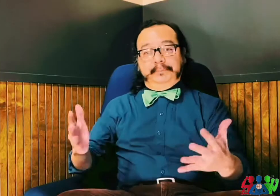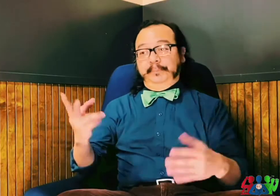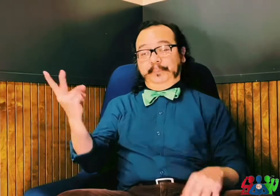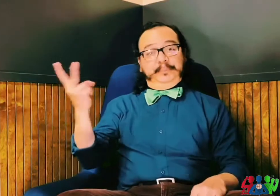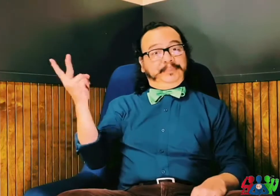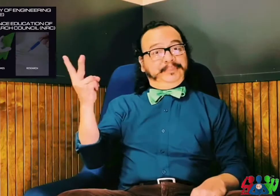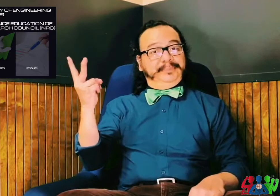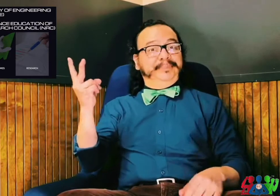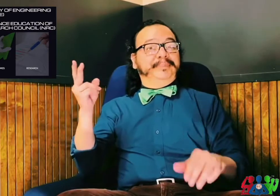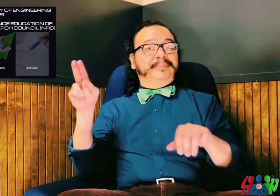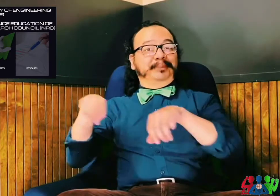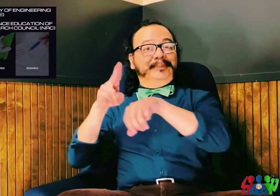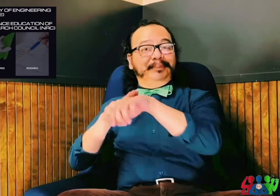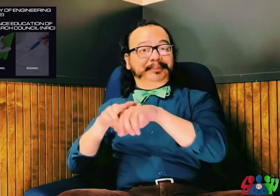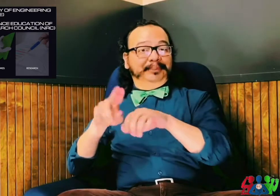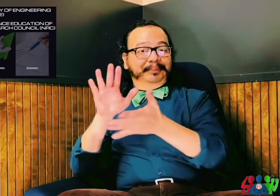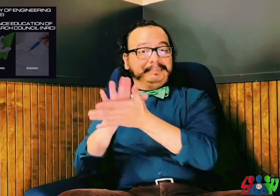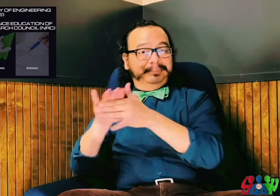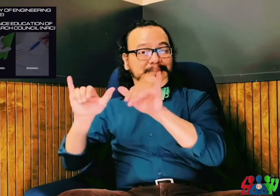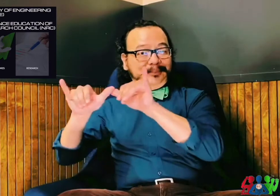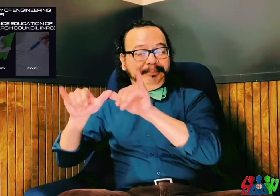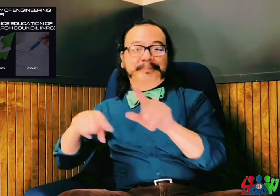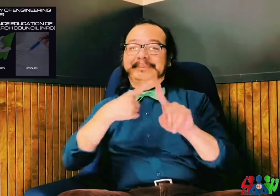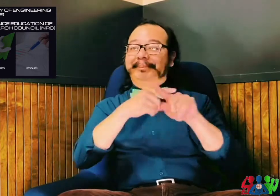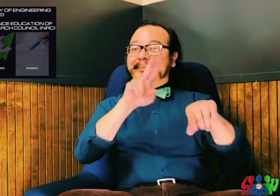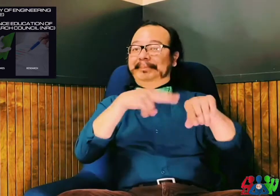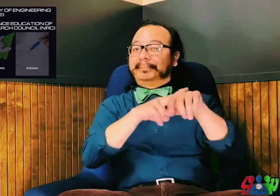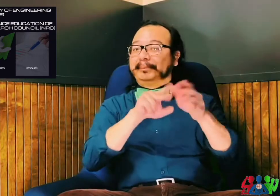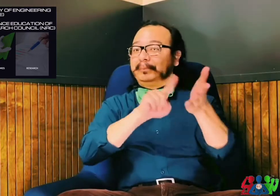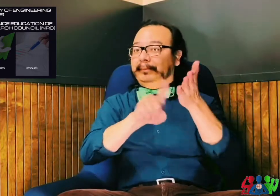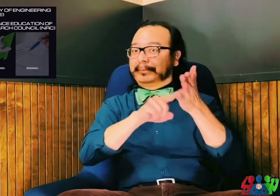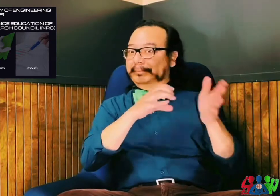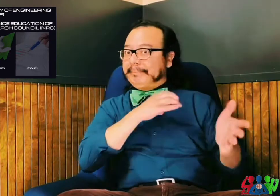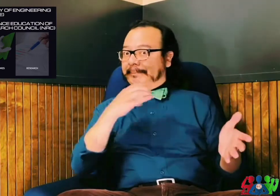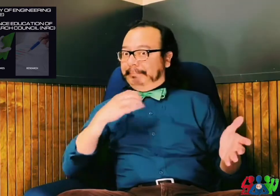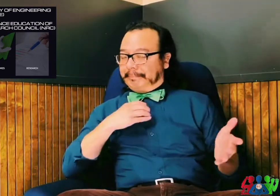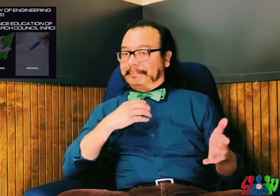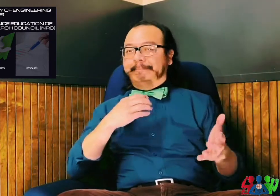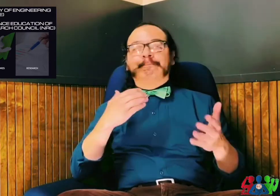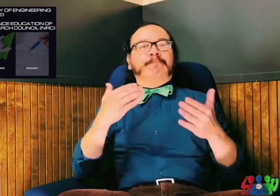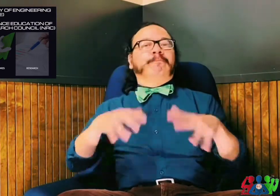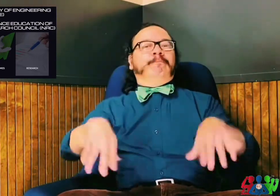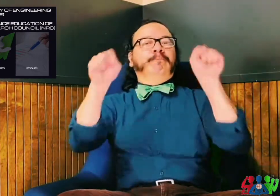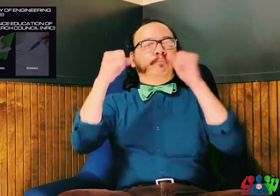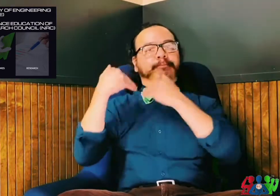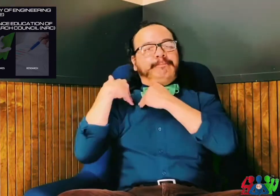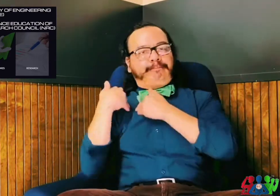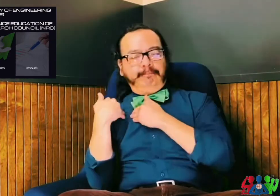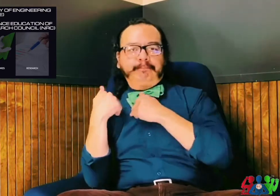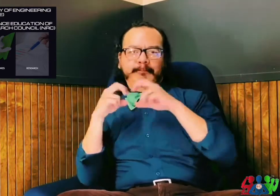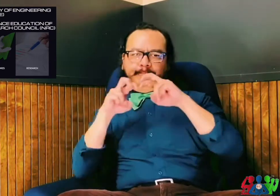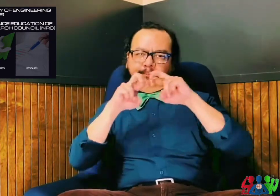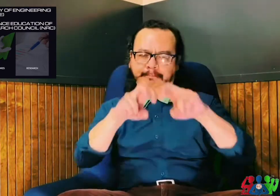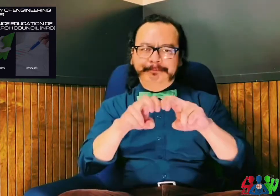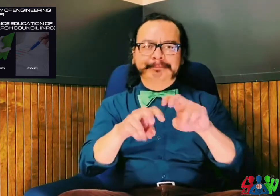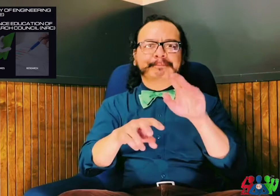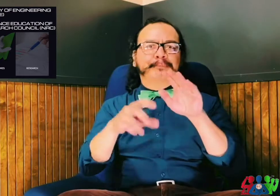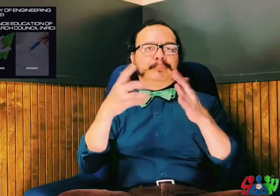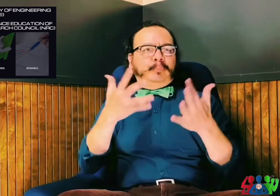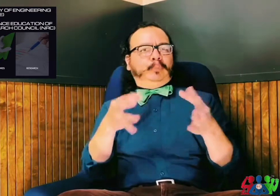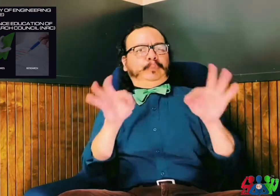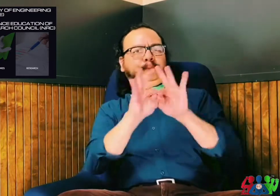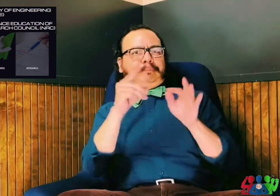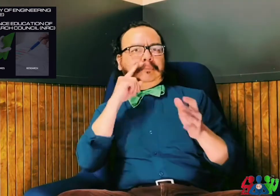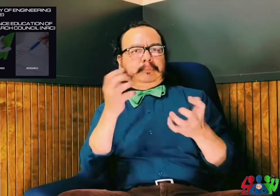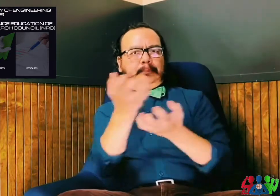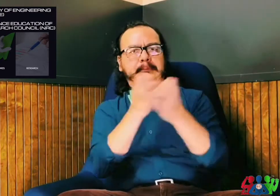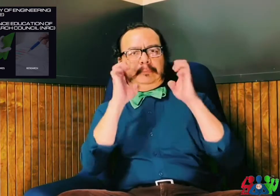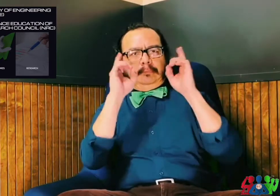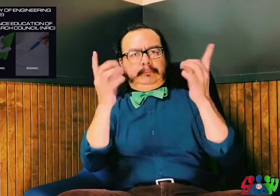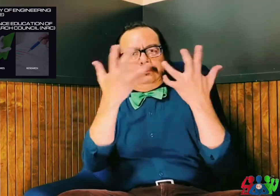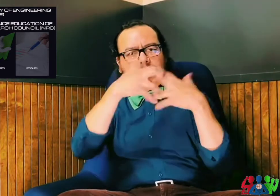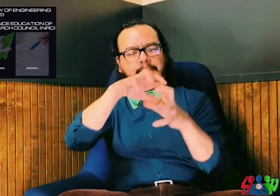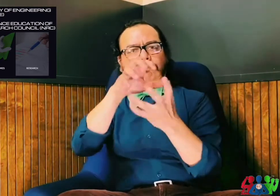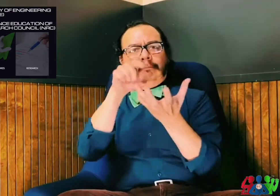NAE and NRC summoned a committee to examine current efforts to integrate the STEM disciplines in K–12 education and develop a research agenda.